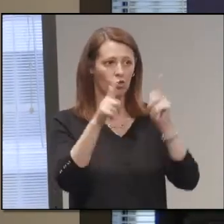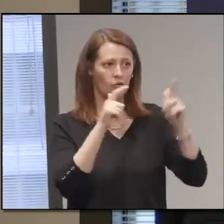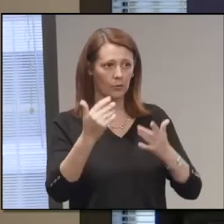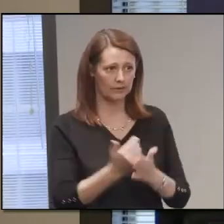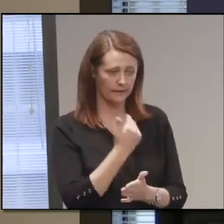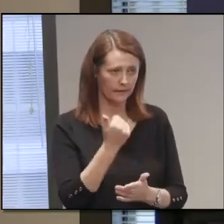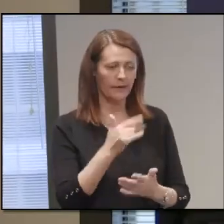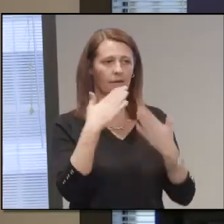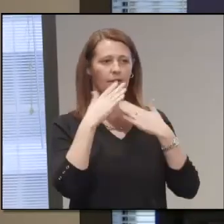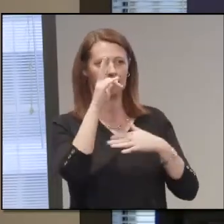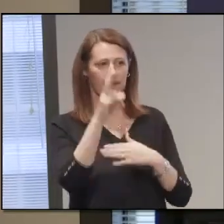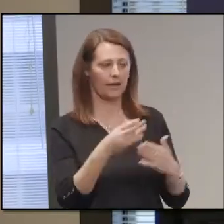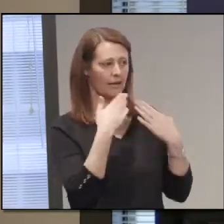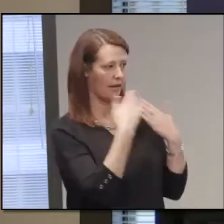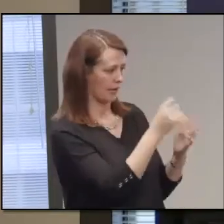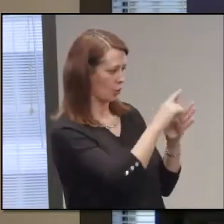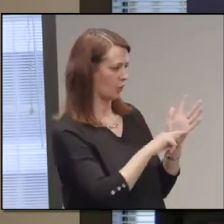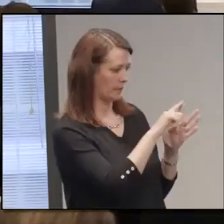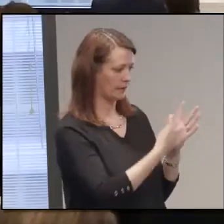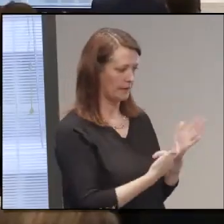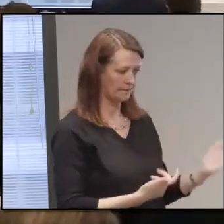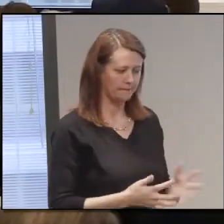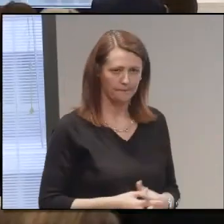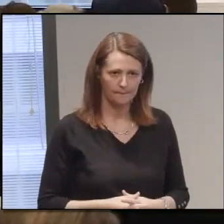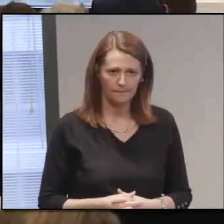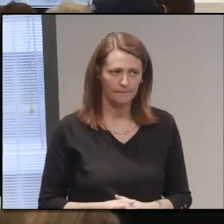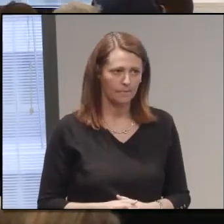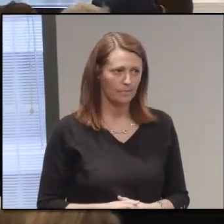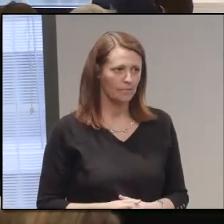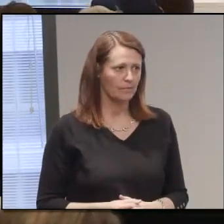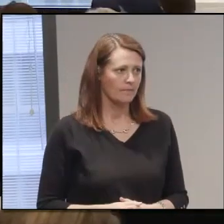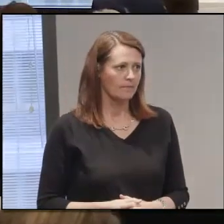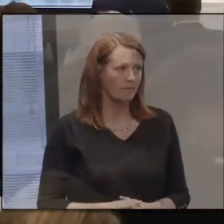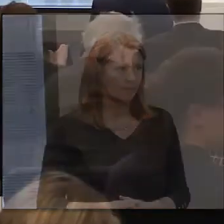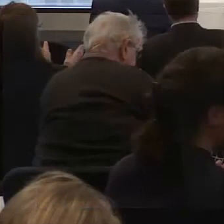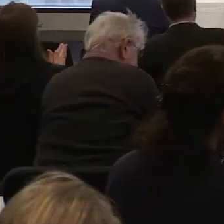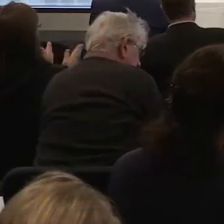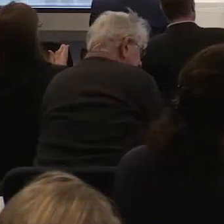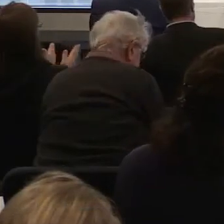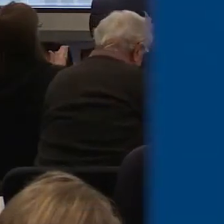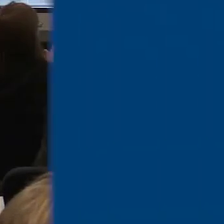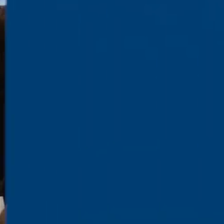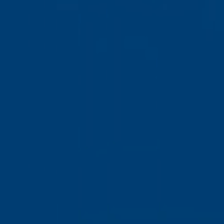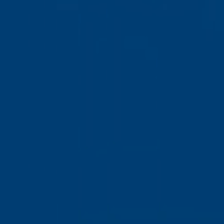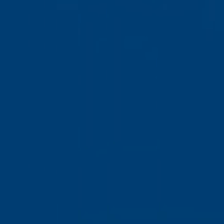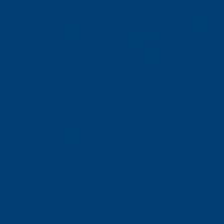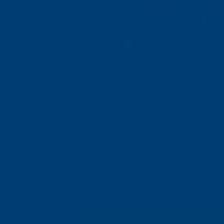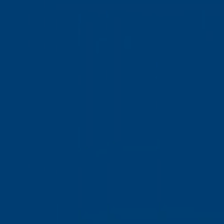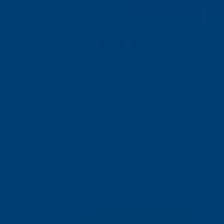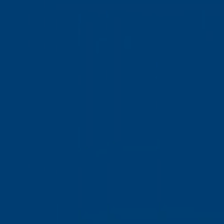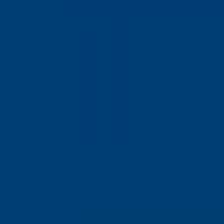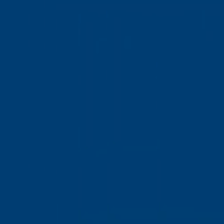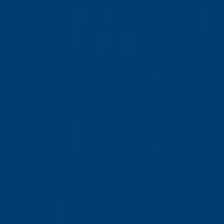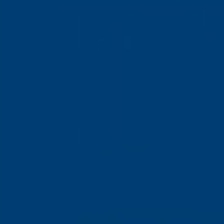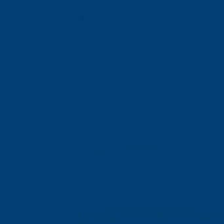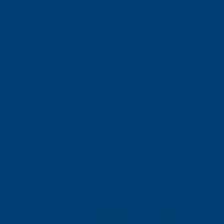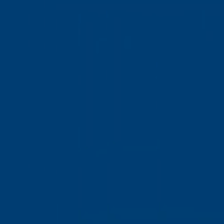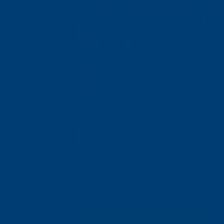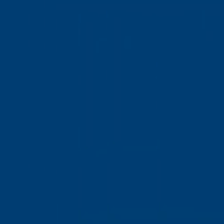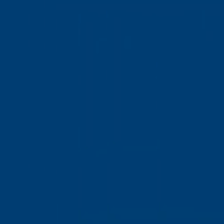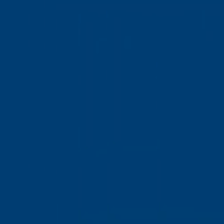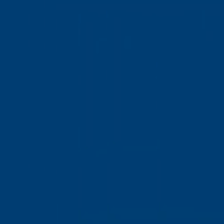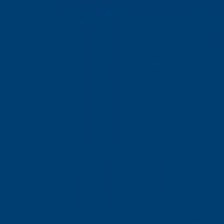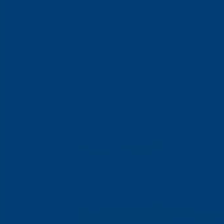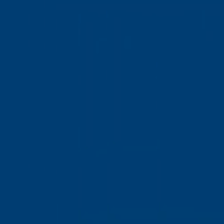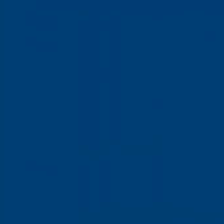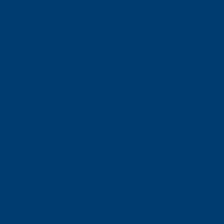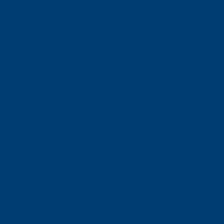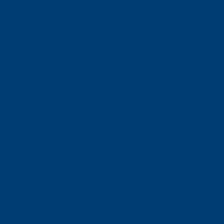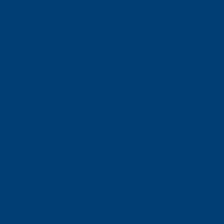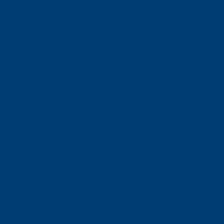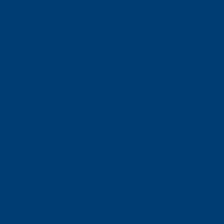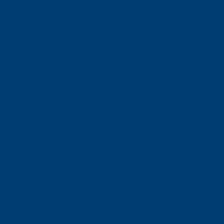thanks again, thanks to Peter.